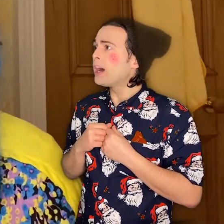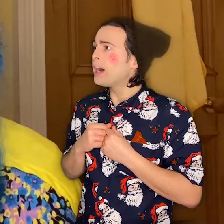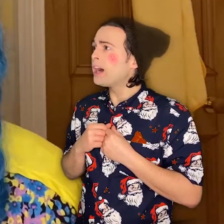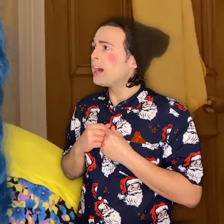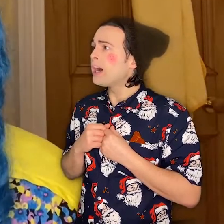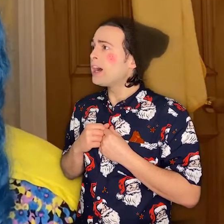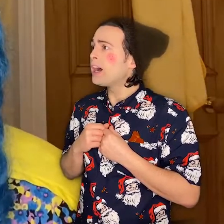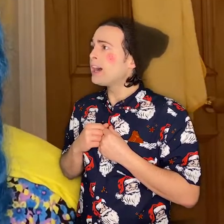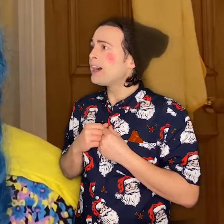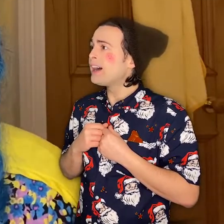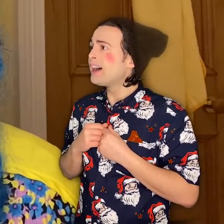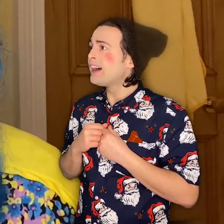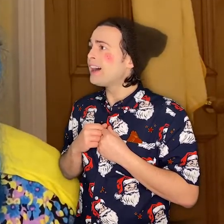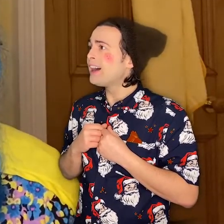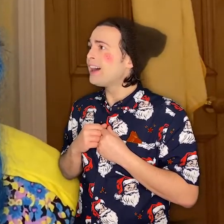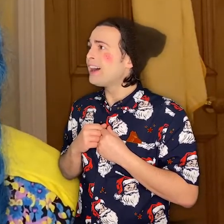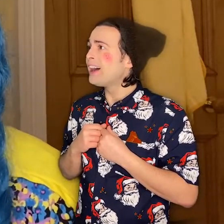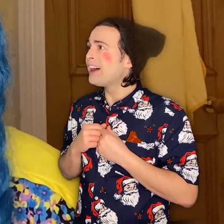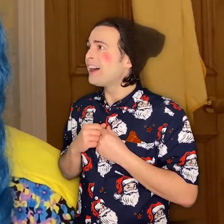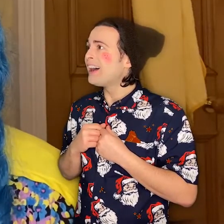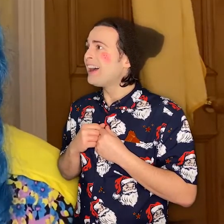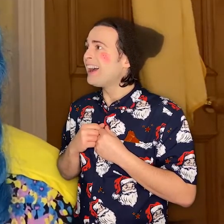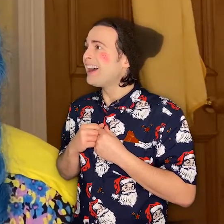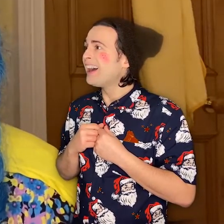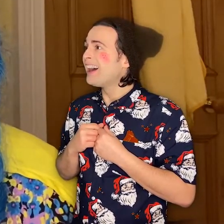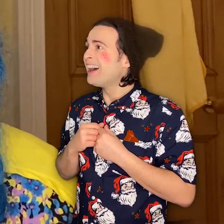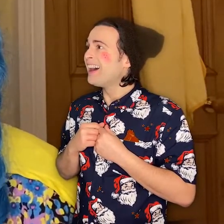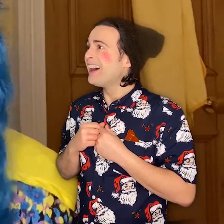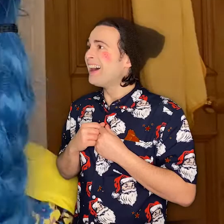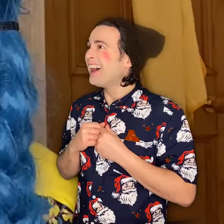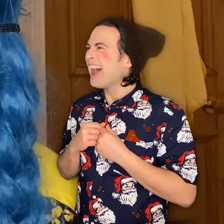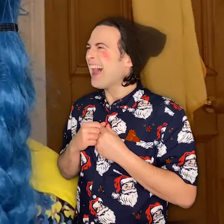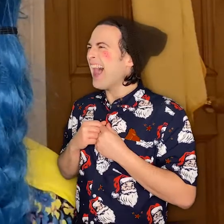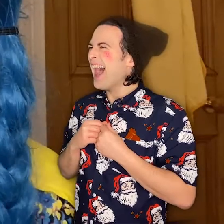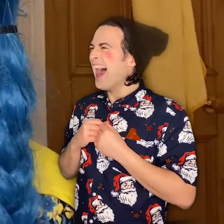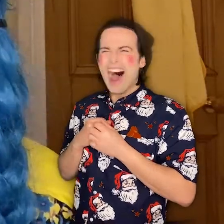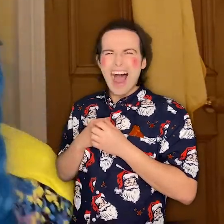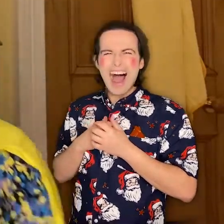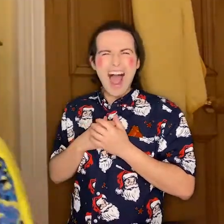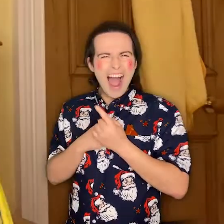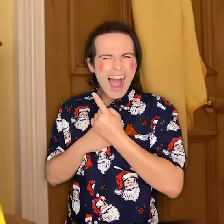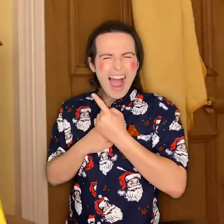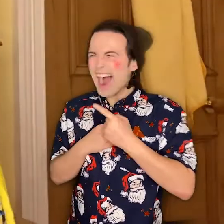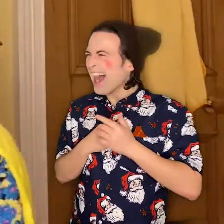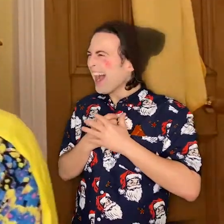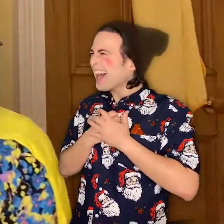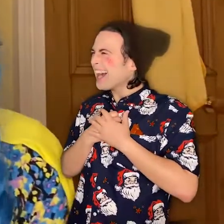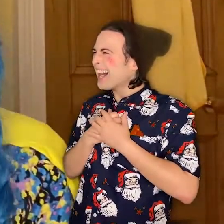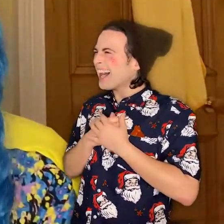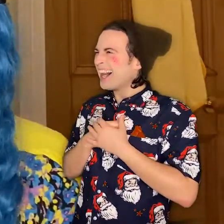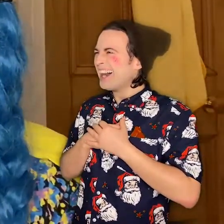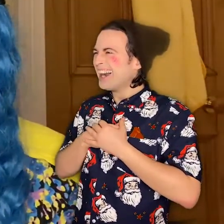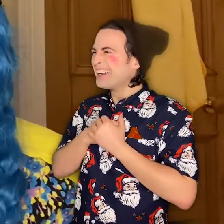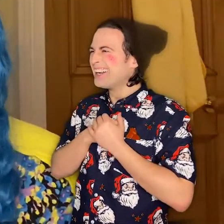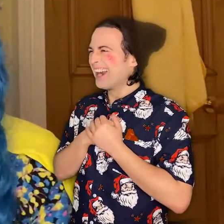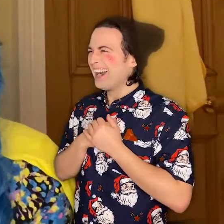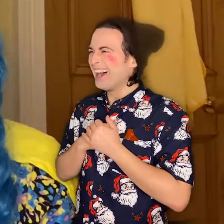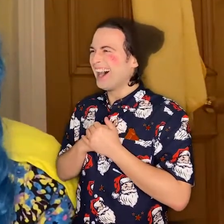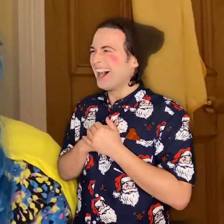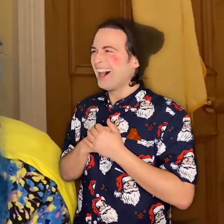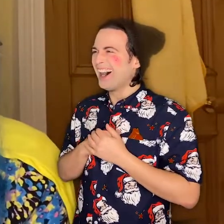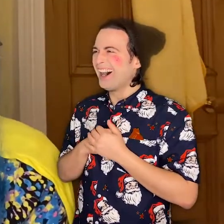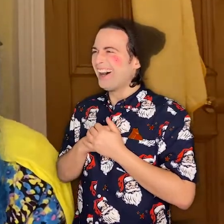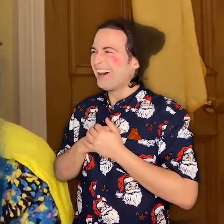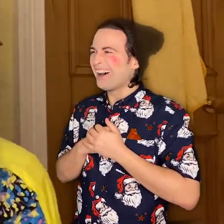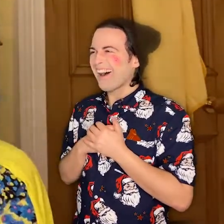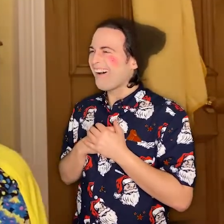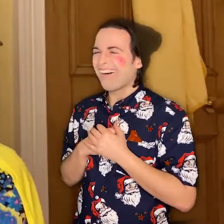I can't wait to see her face light up when she opens it. Mic Drop. I'm amazing!